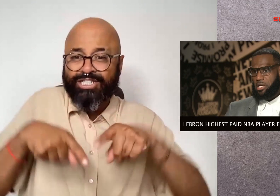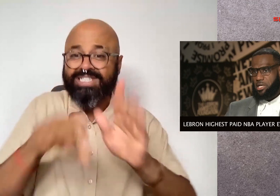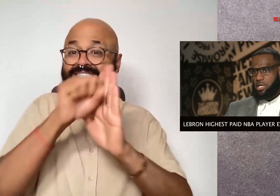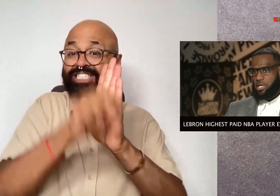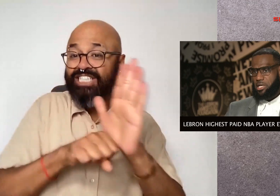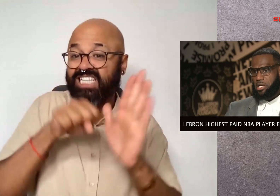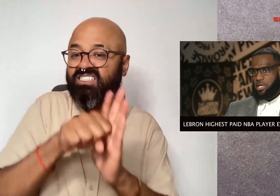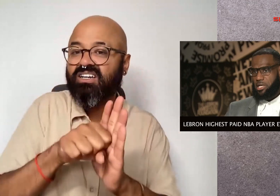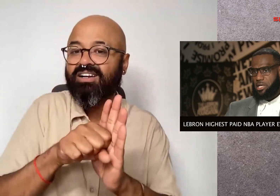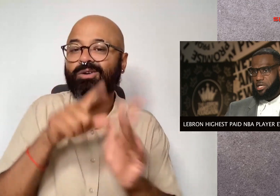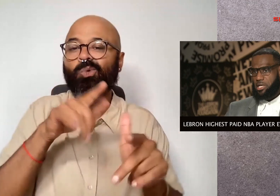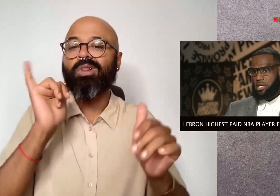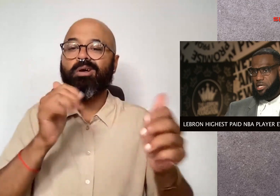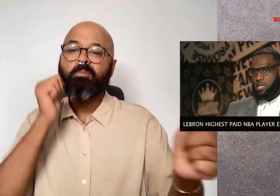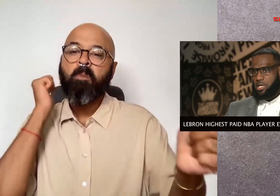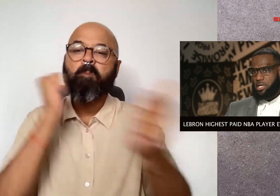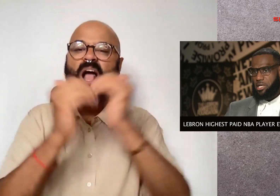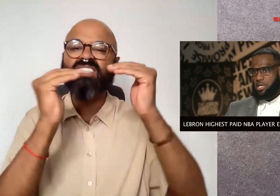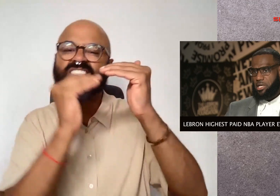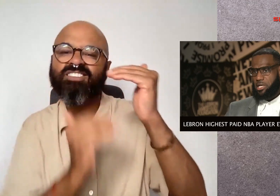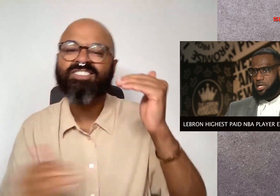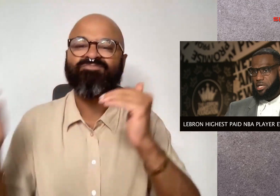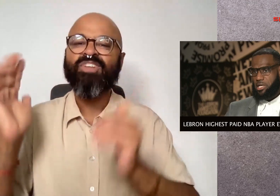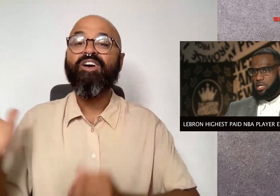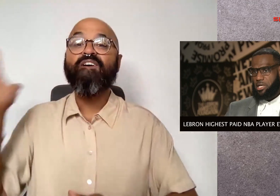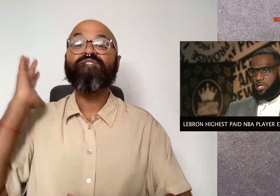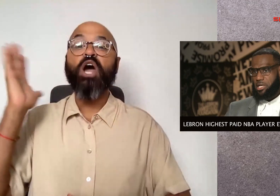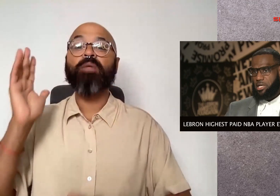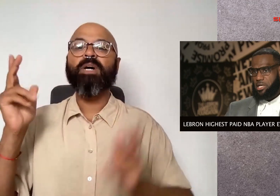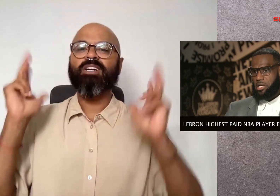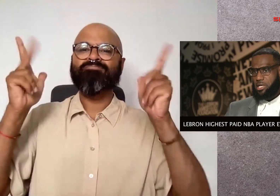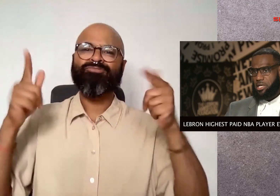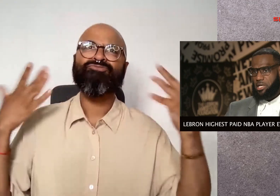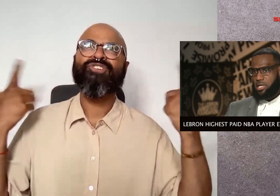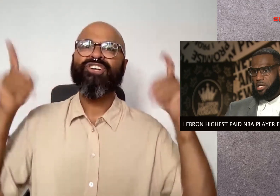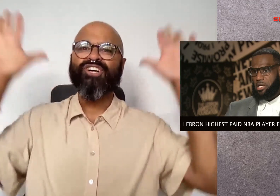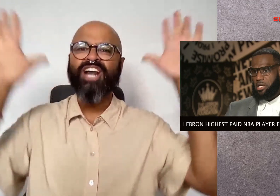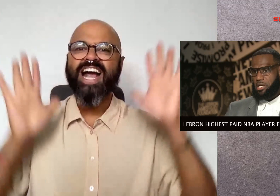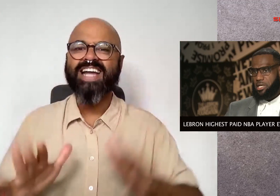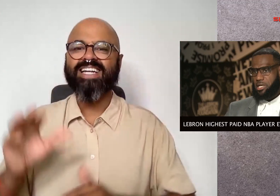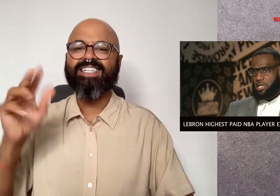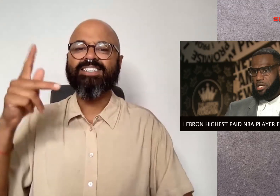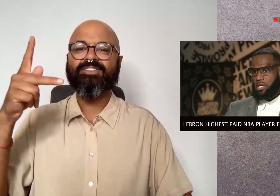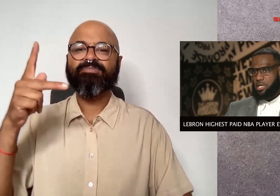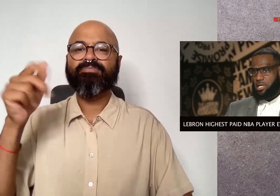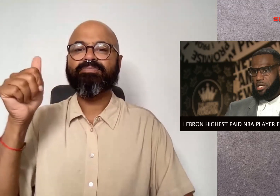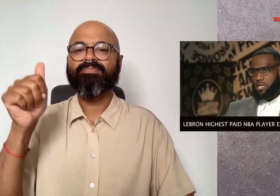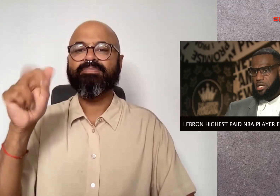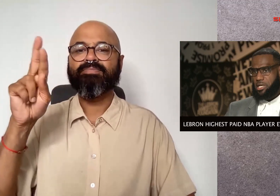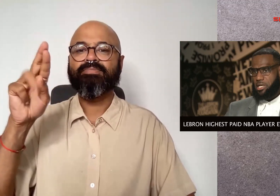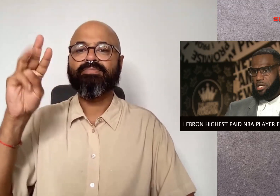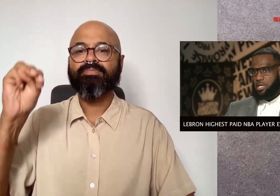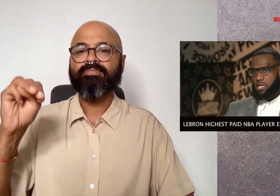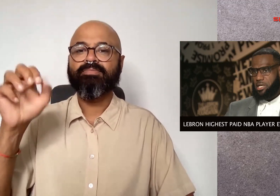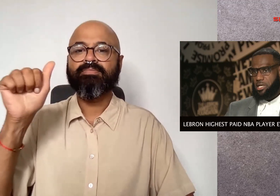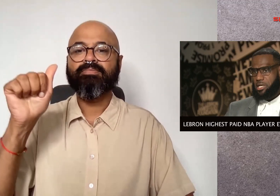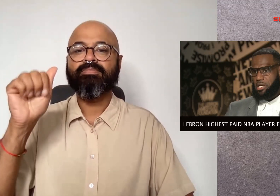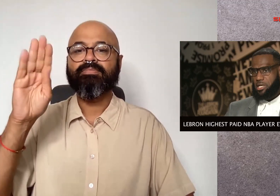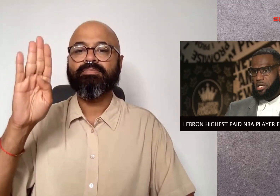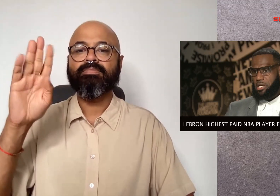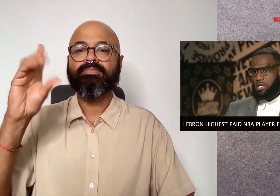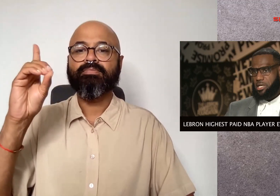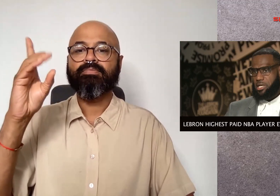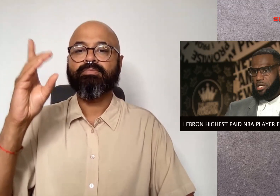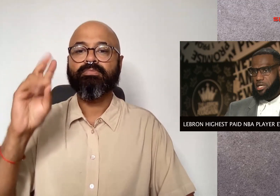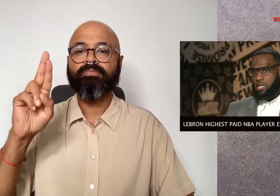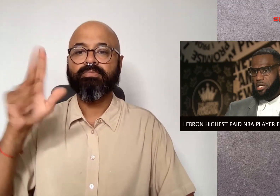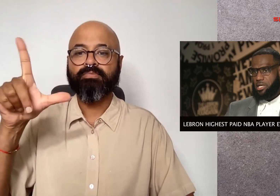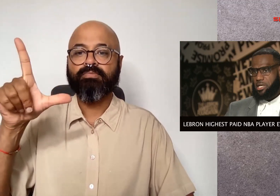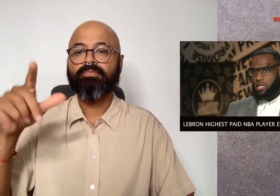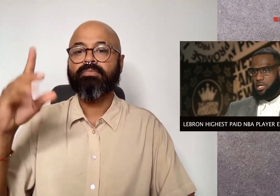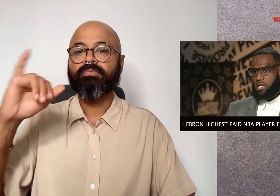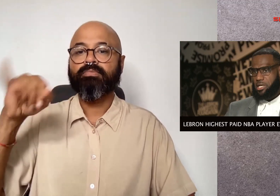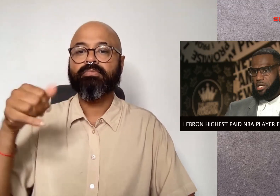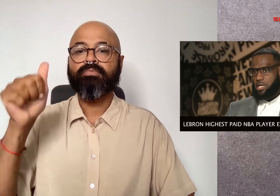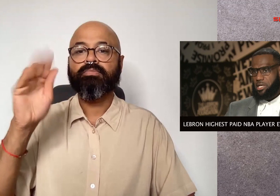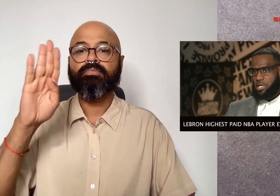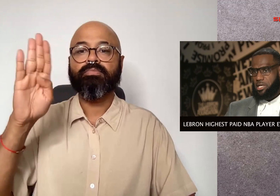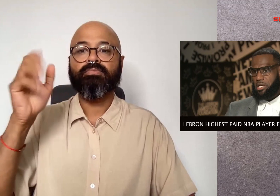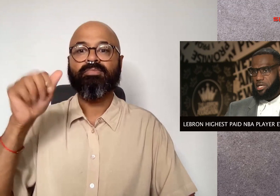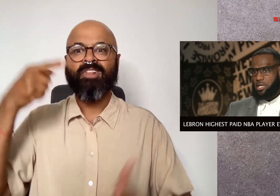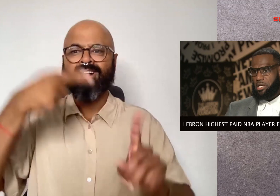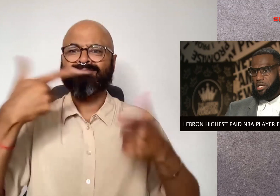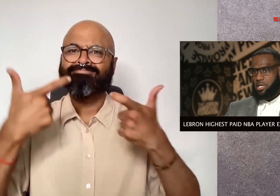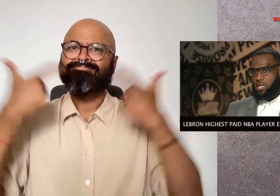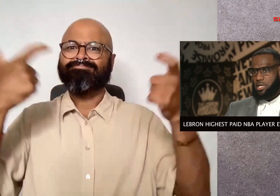injured this season he is likely to pass former NBA great Kareem Abdul Jabbar as the league's